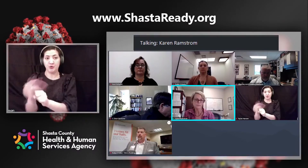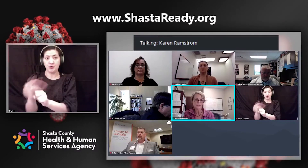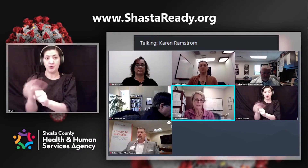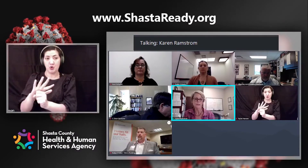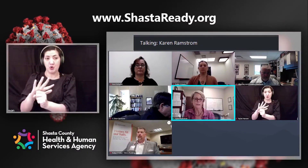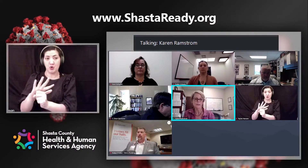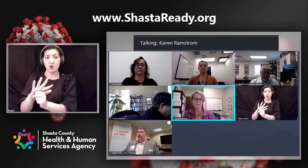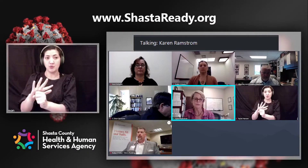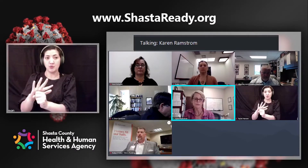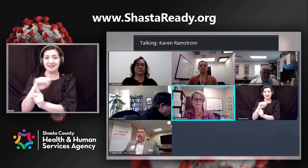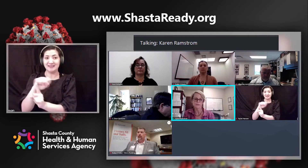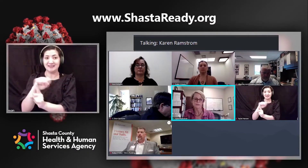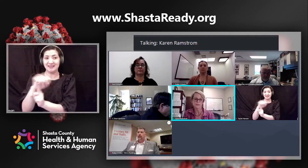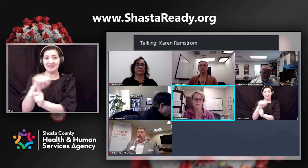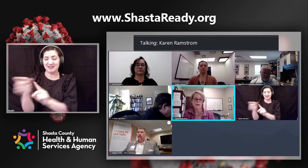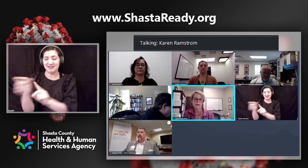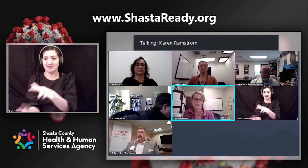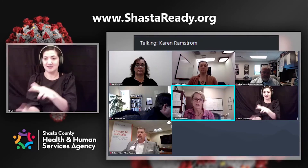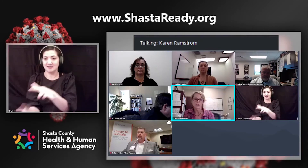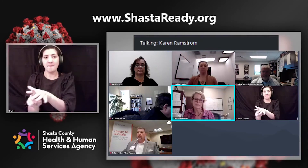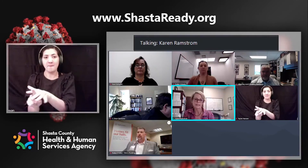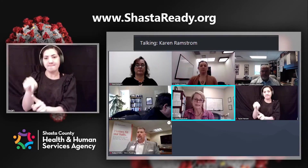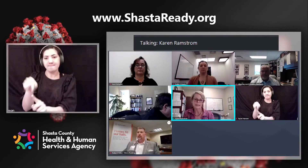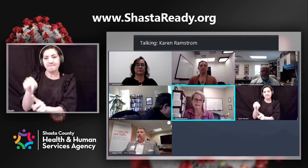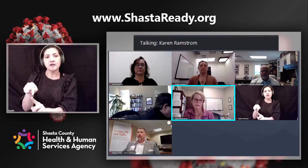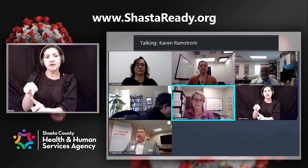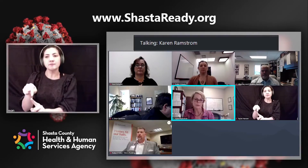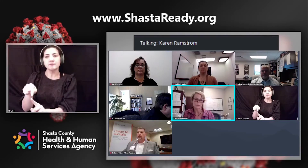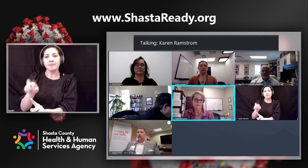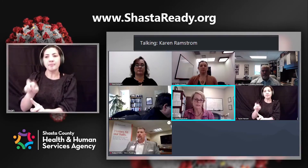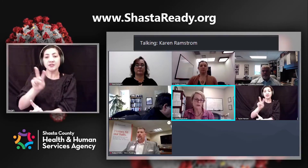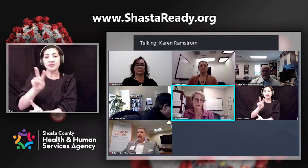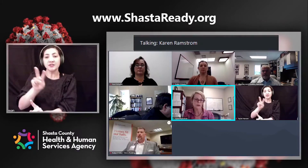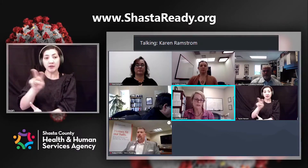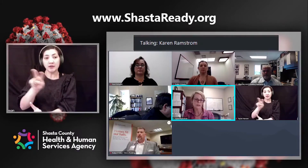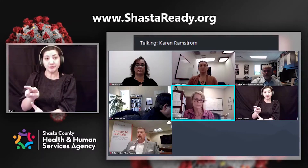of those individuals are connected to eight separate residential congregate settings.